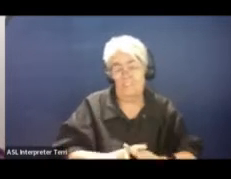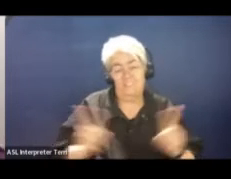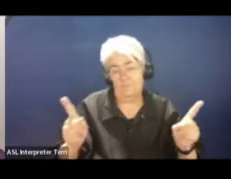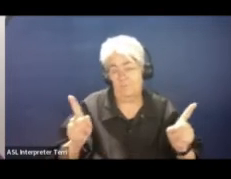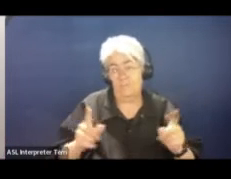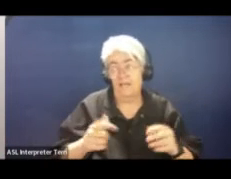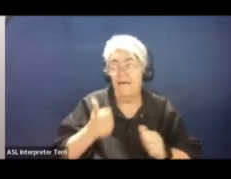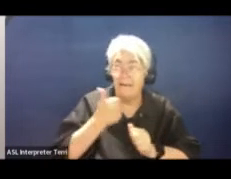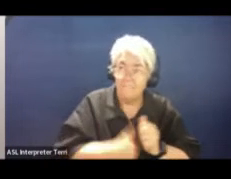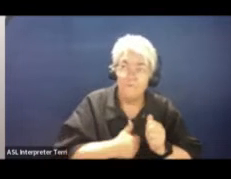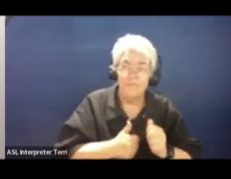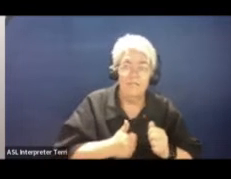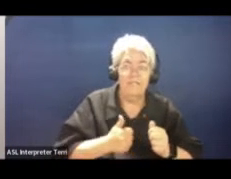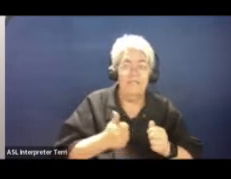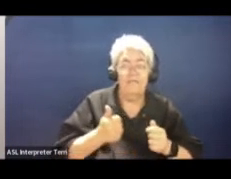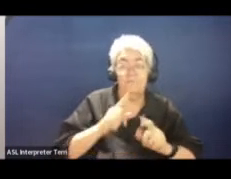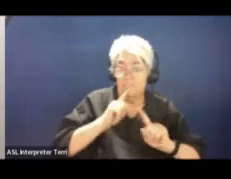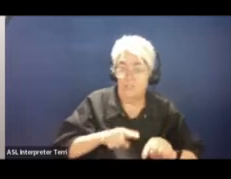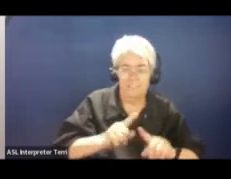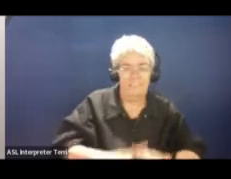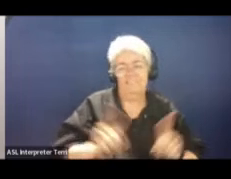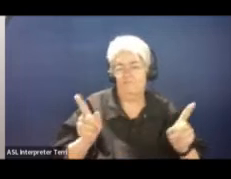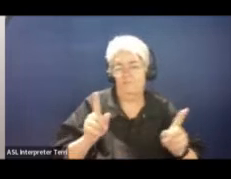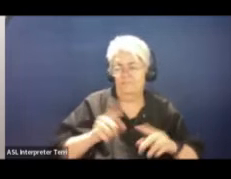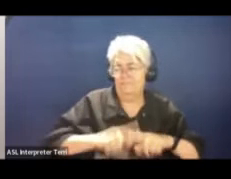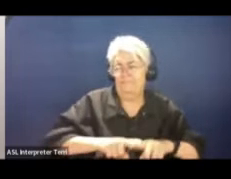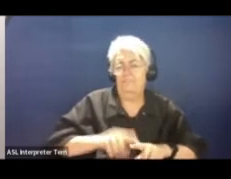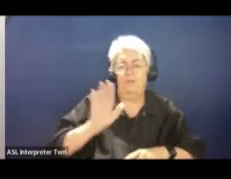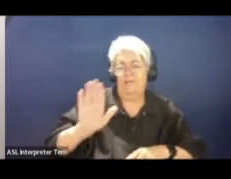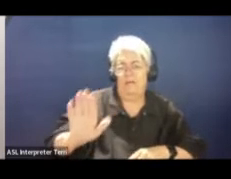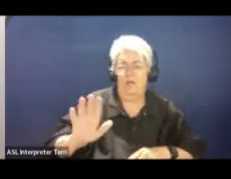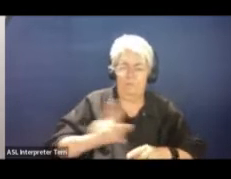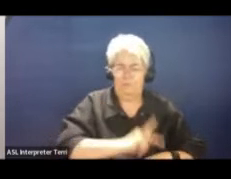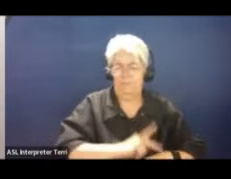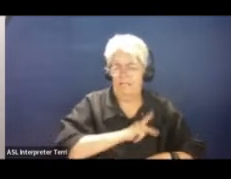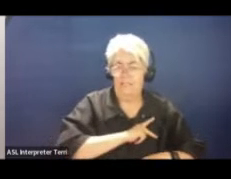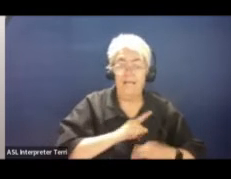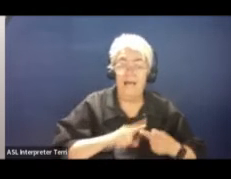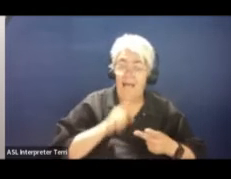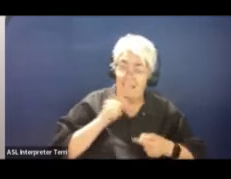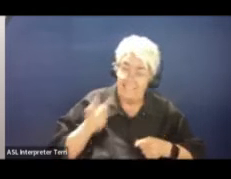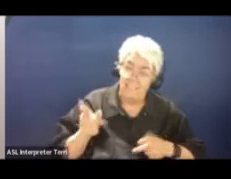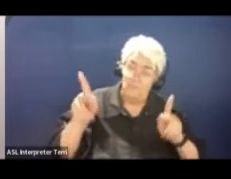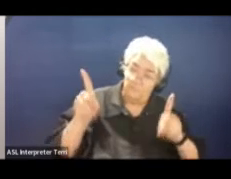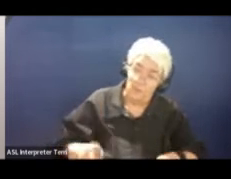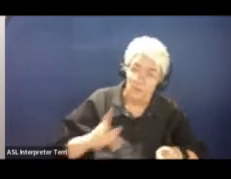And then every person as a human is different. And they're really getting to know themselves. So it's also a great opportunity as